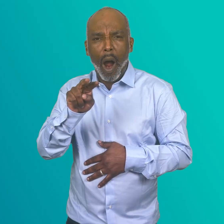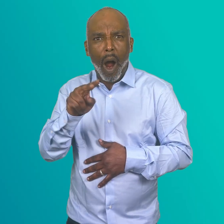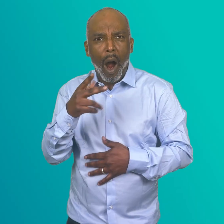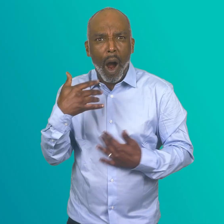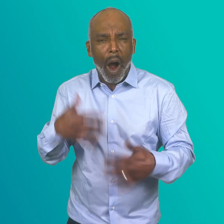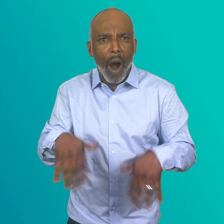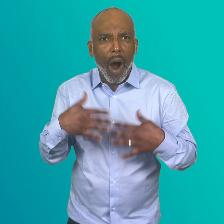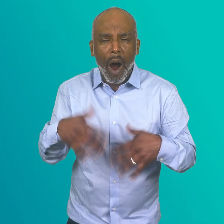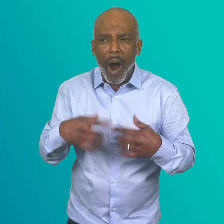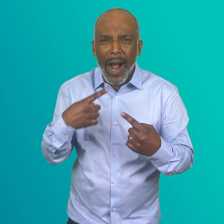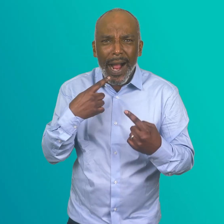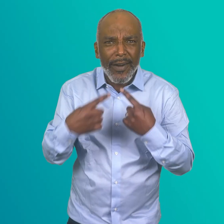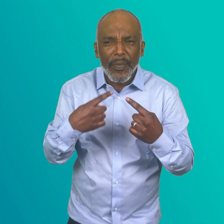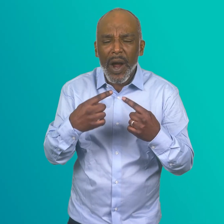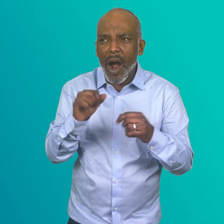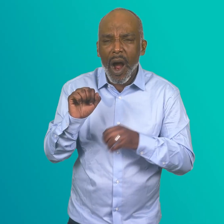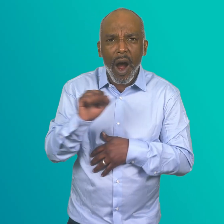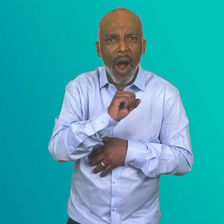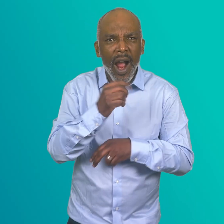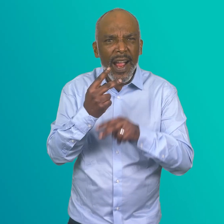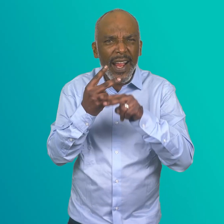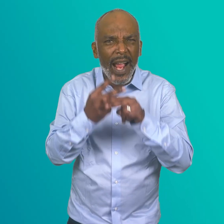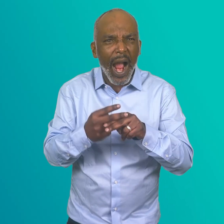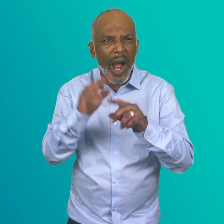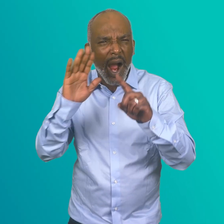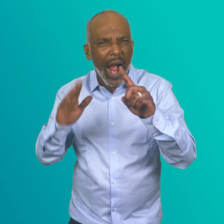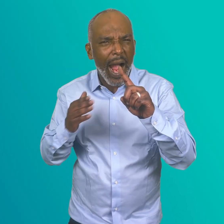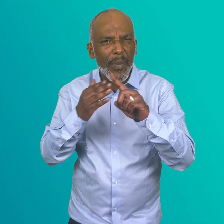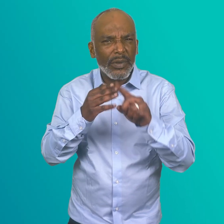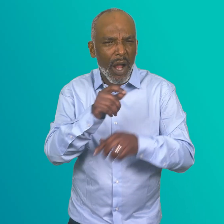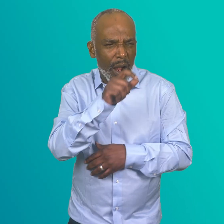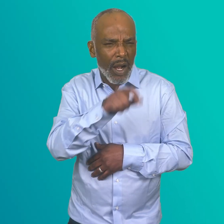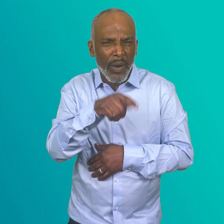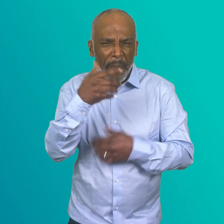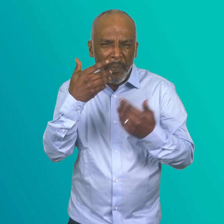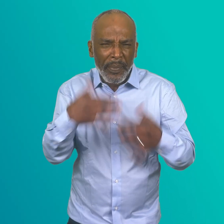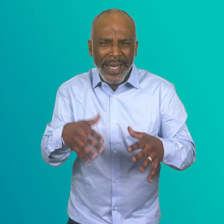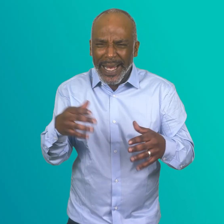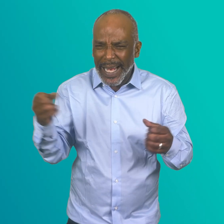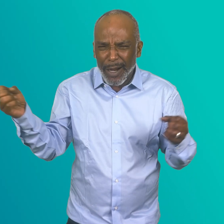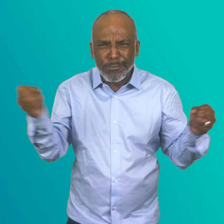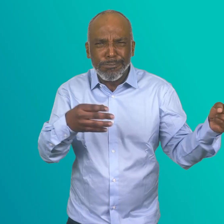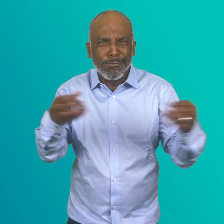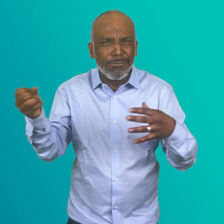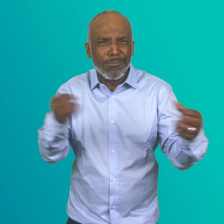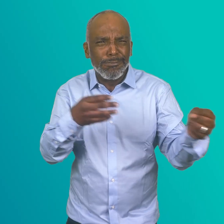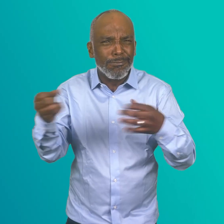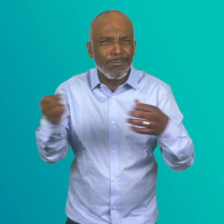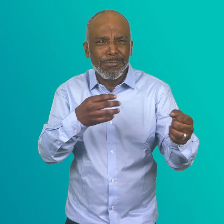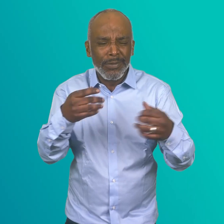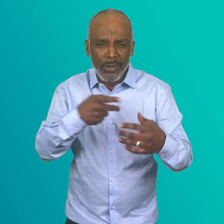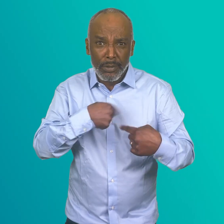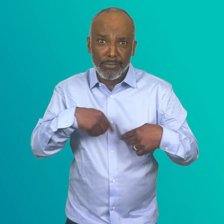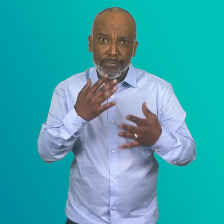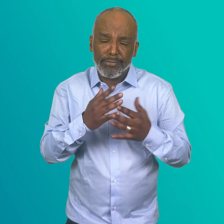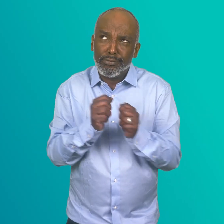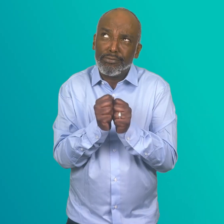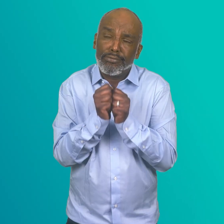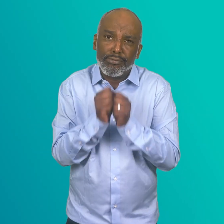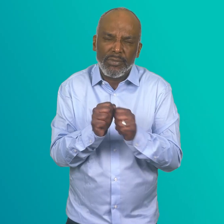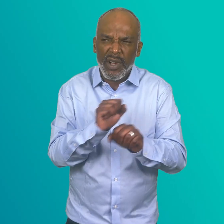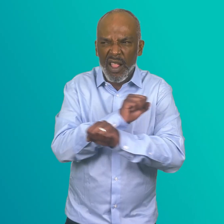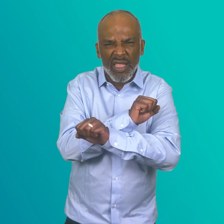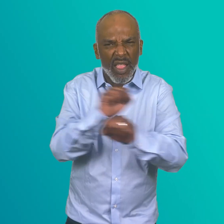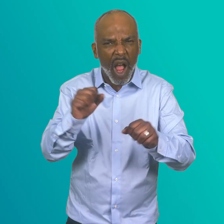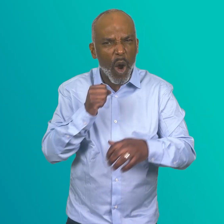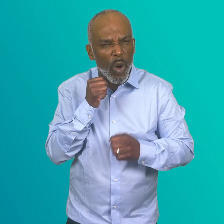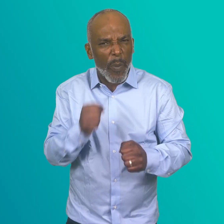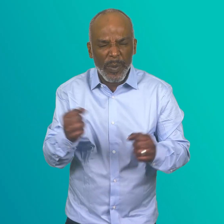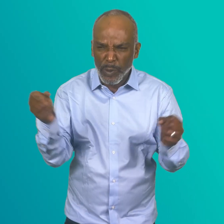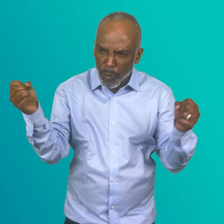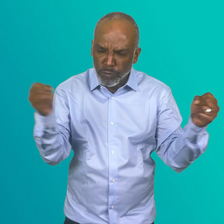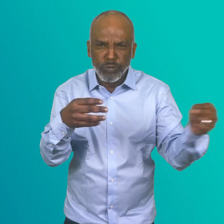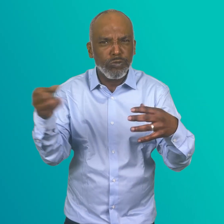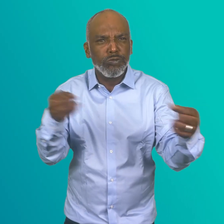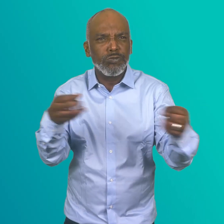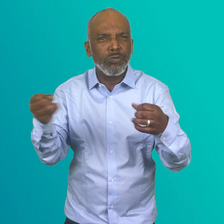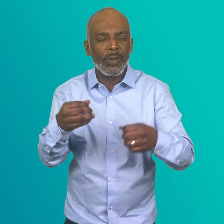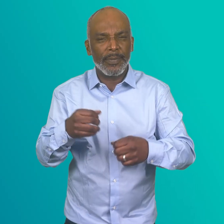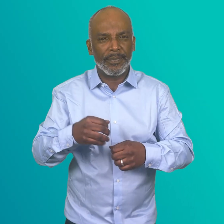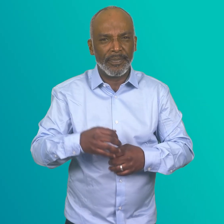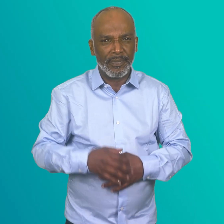care and ambition that members have brought to the process so far, and we are grateful for their commitment.